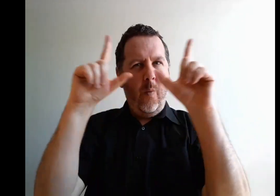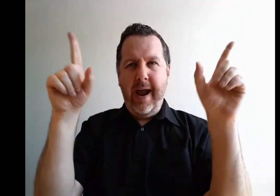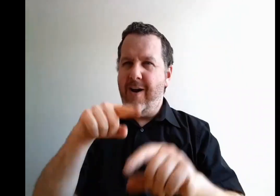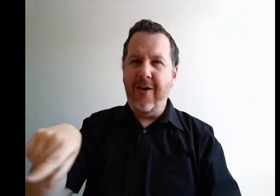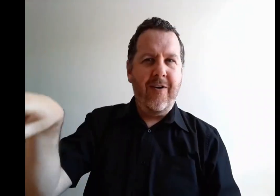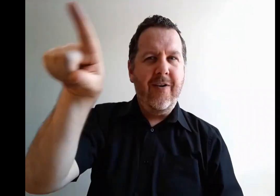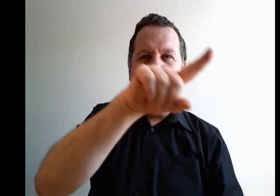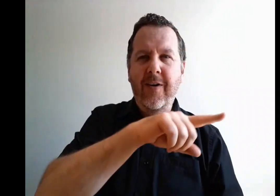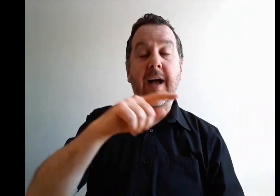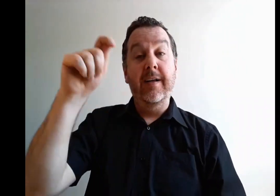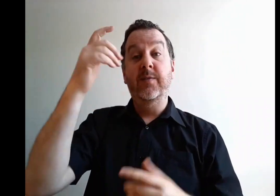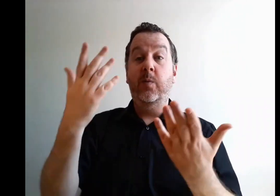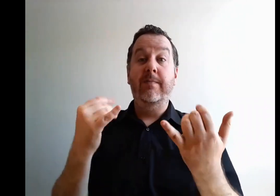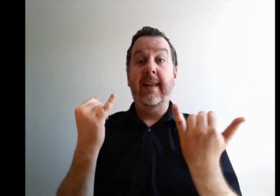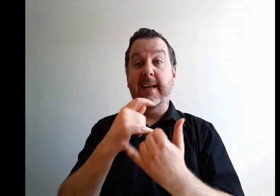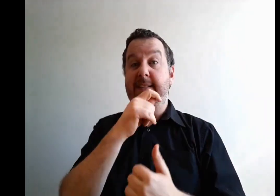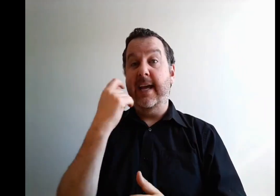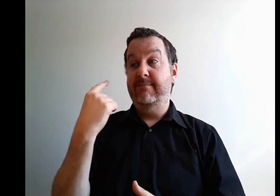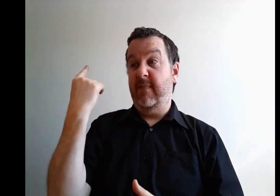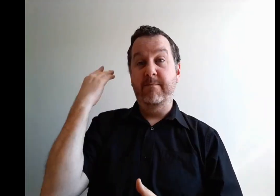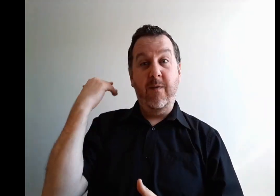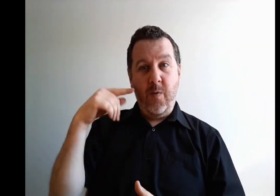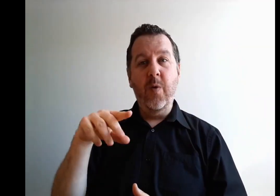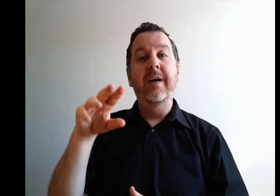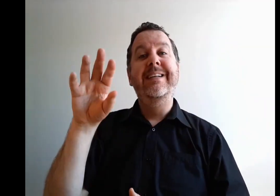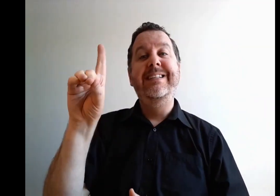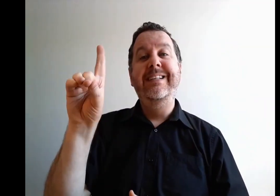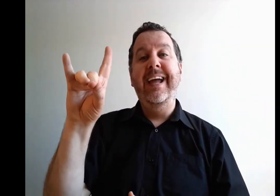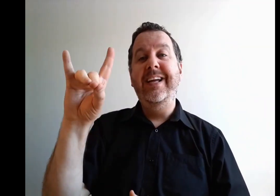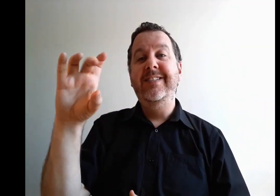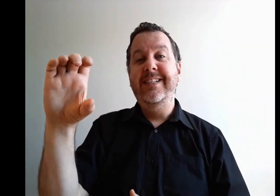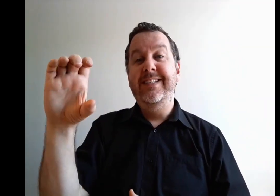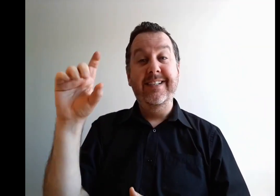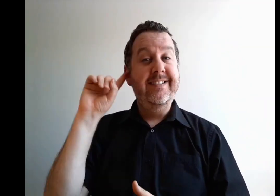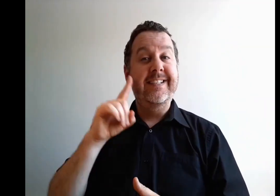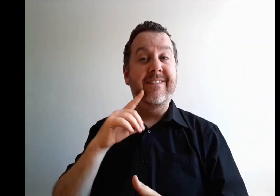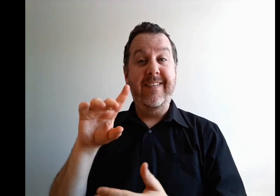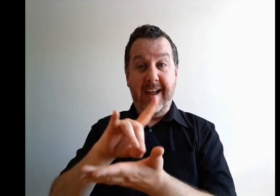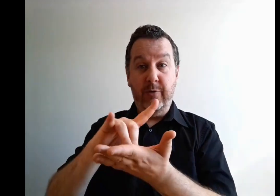As I say, the Deaf Heritage Centre is a museum in Dublin that people can visit.